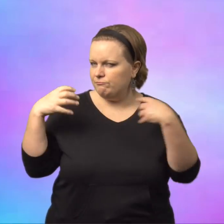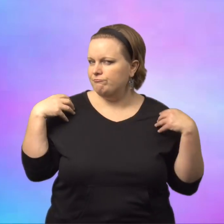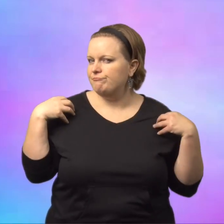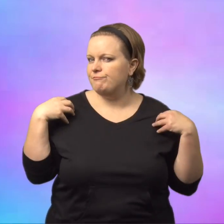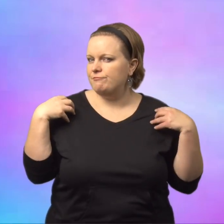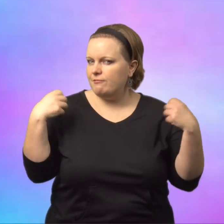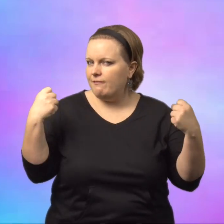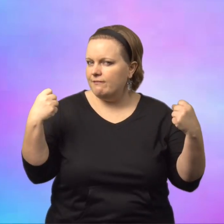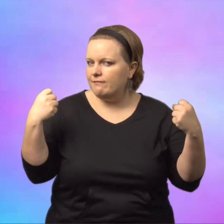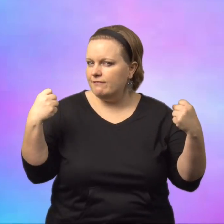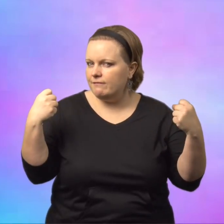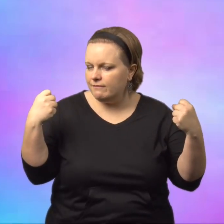The word "brave"